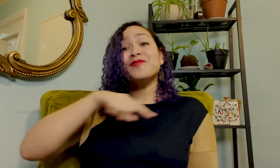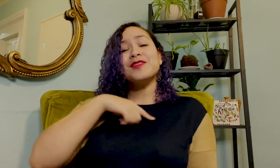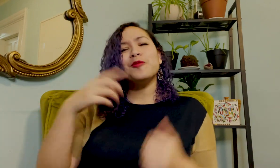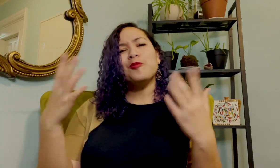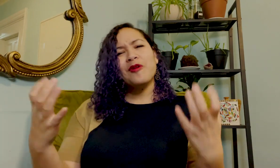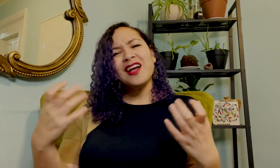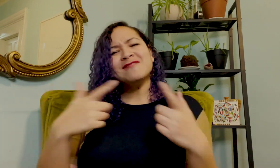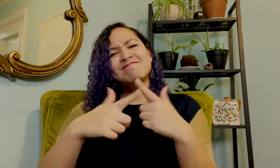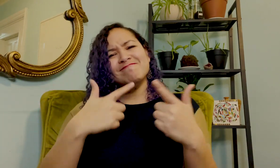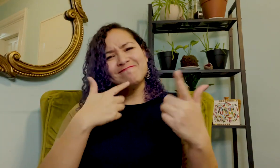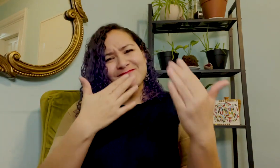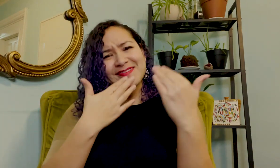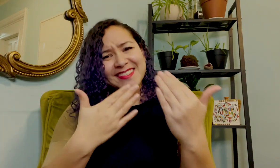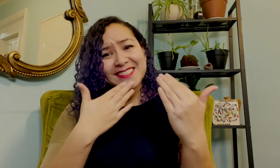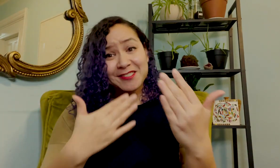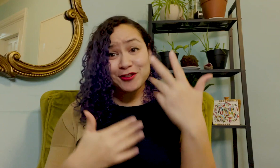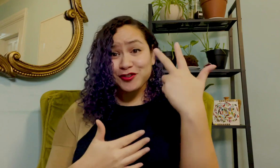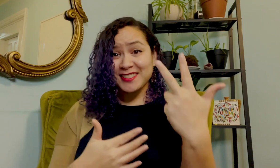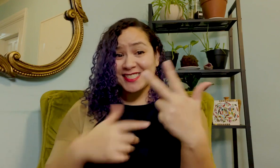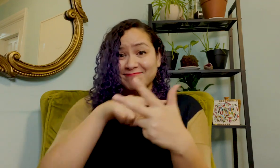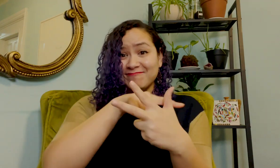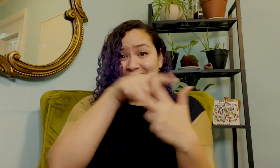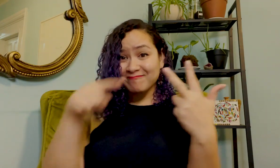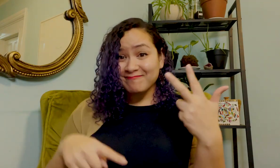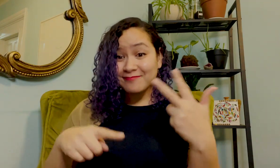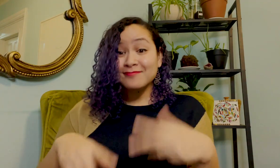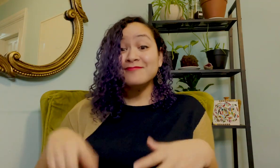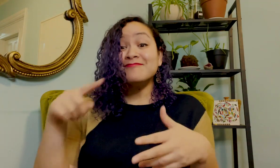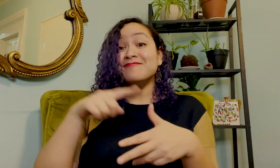We would also like to sincerely thank